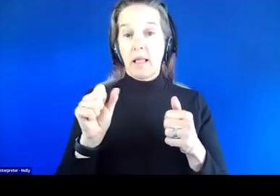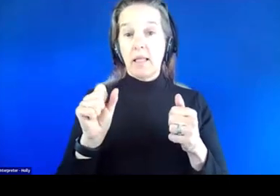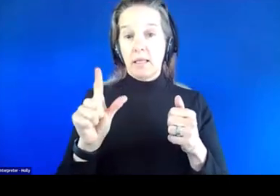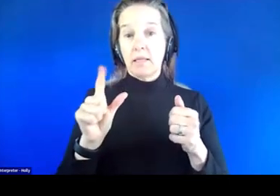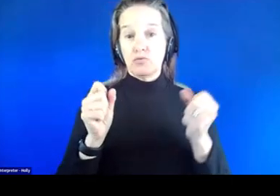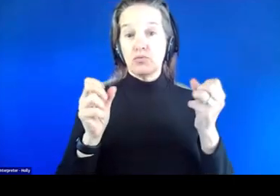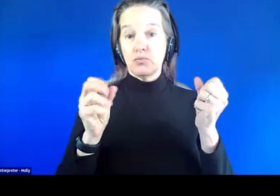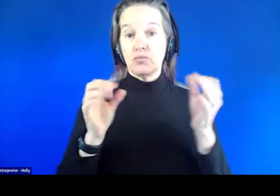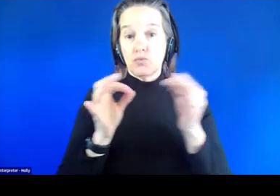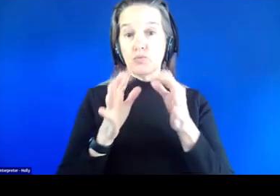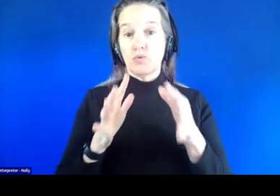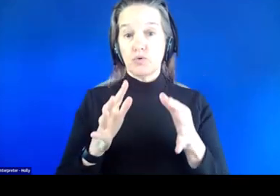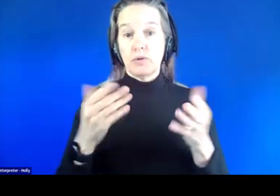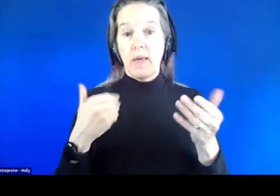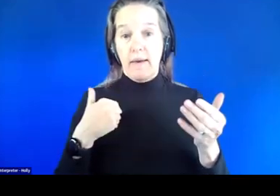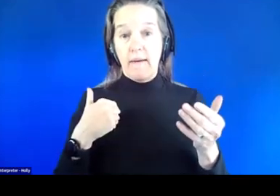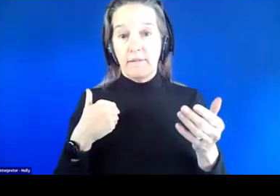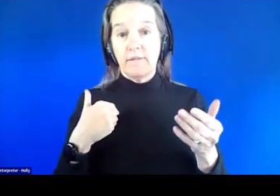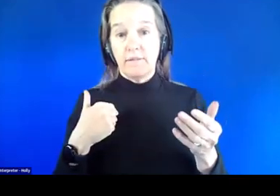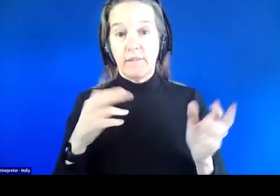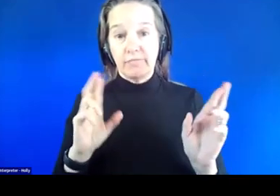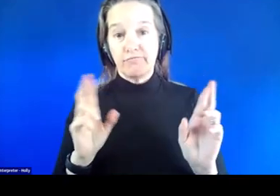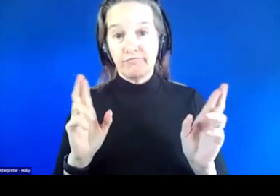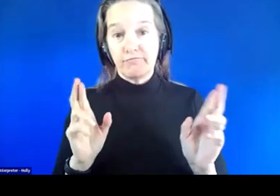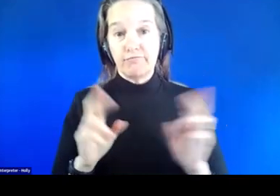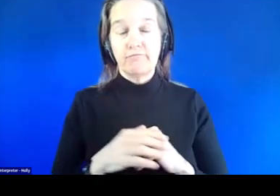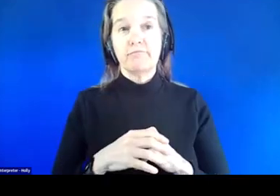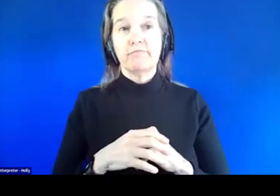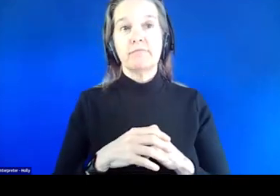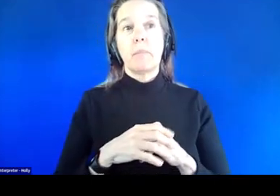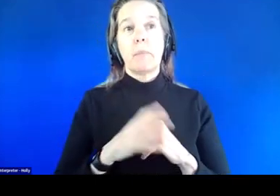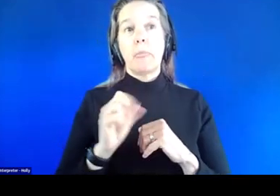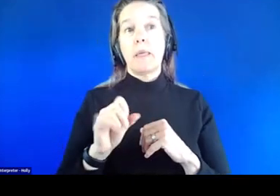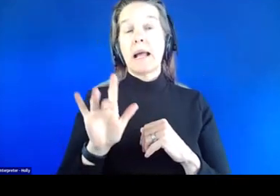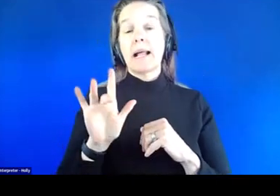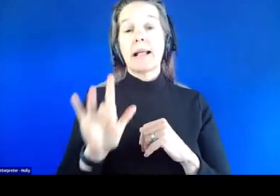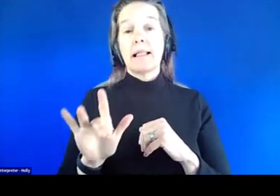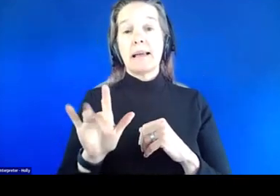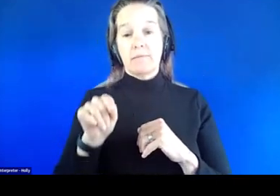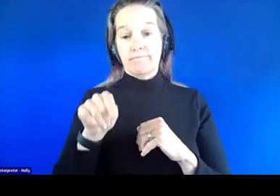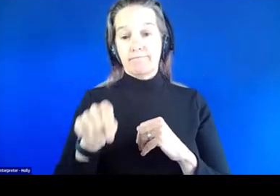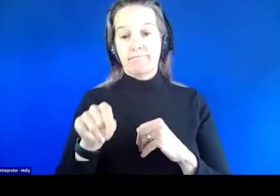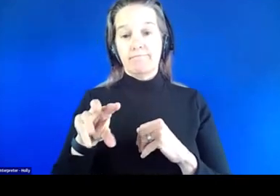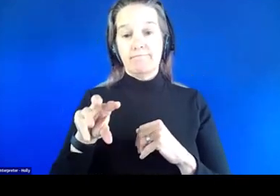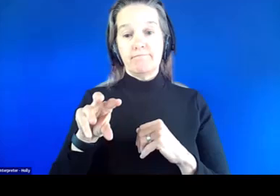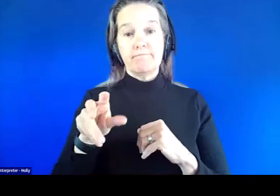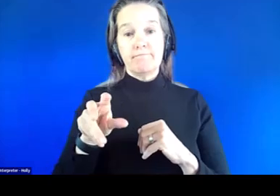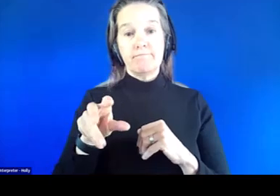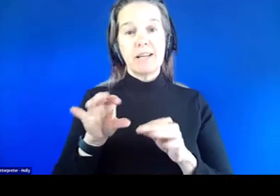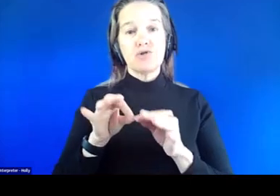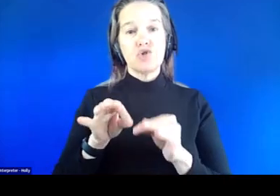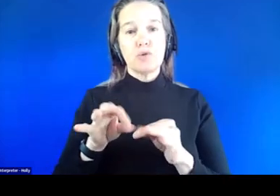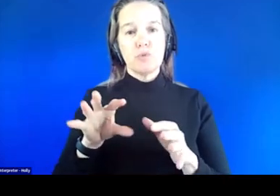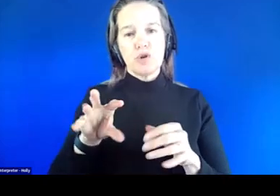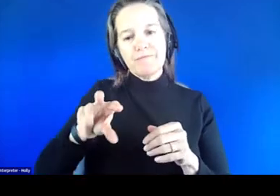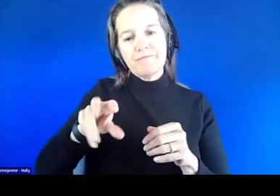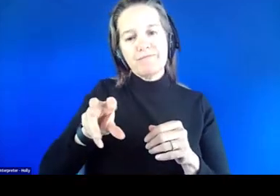available. To view the interpreters, click on the interpretation button. That looks like a globe